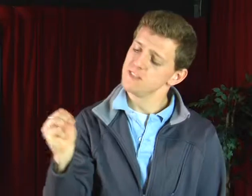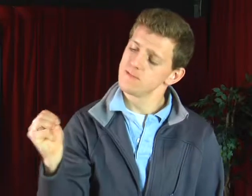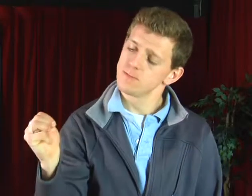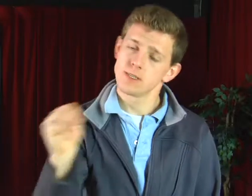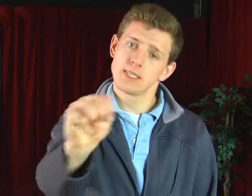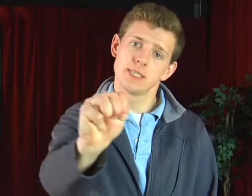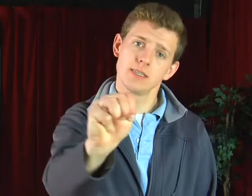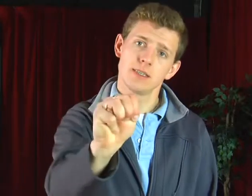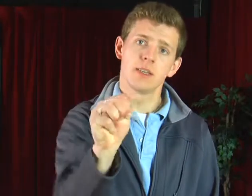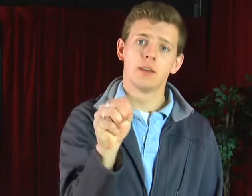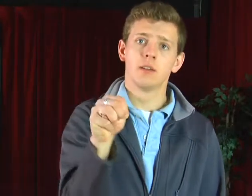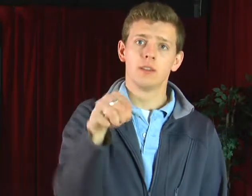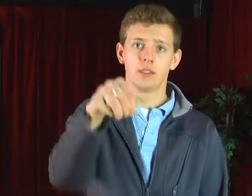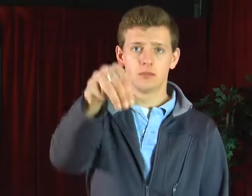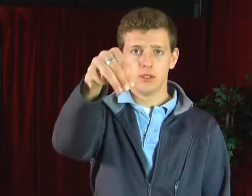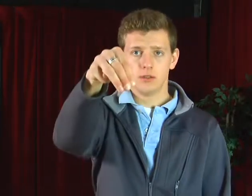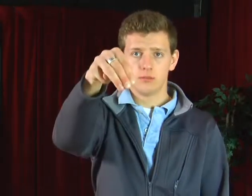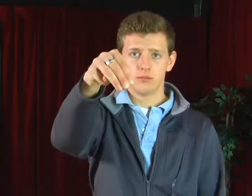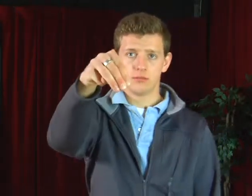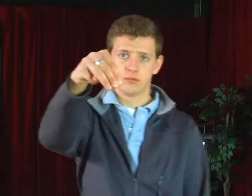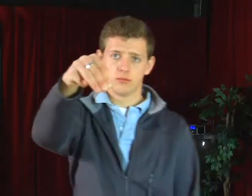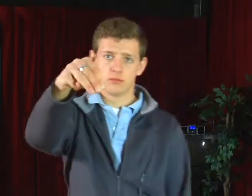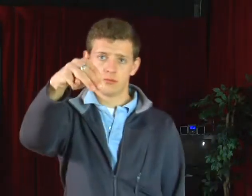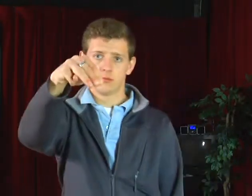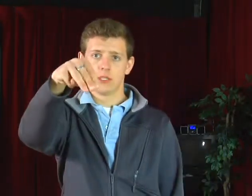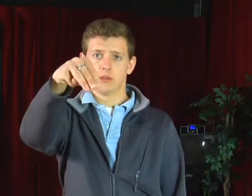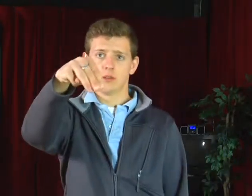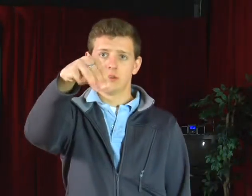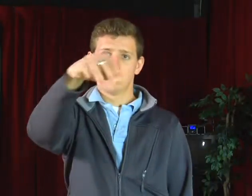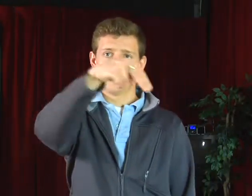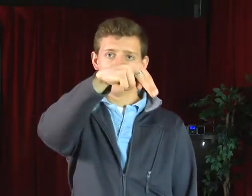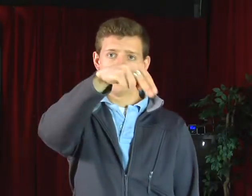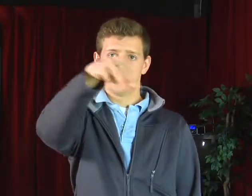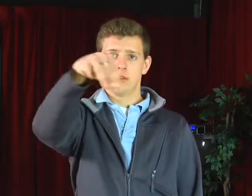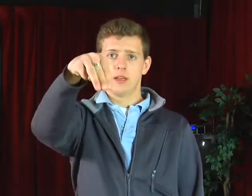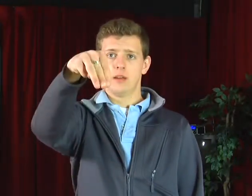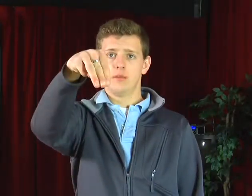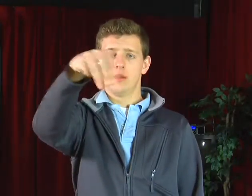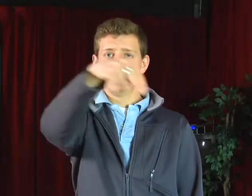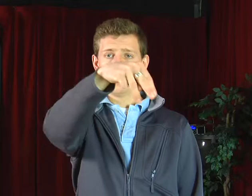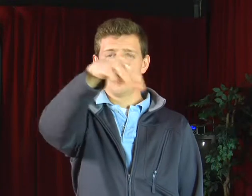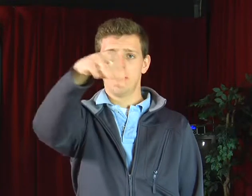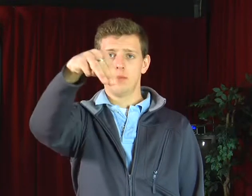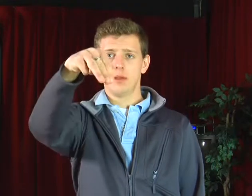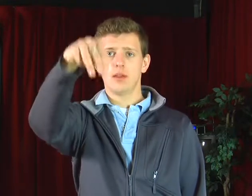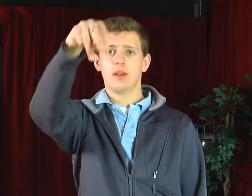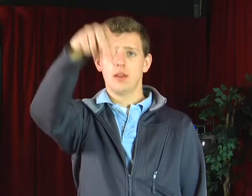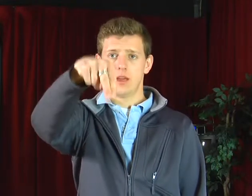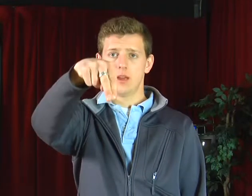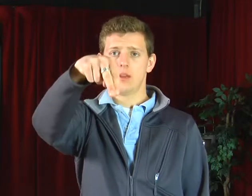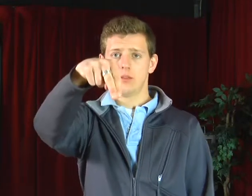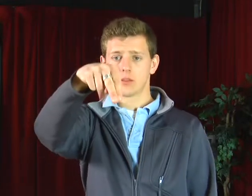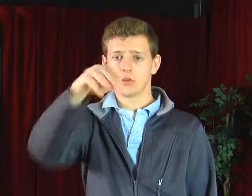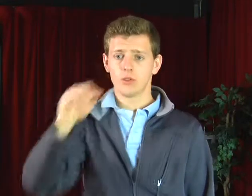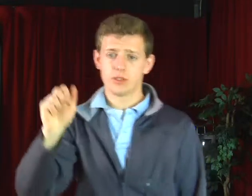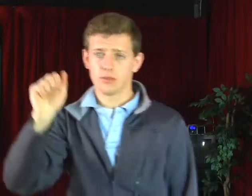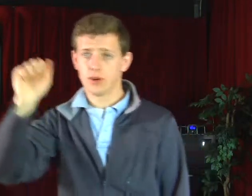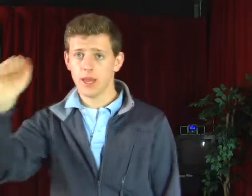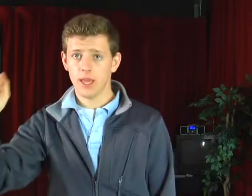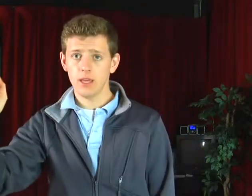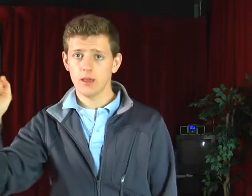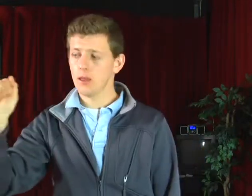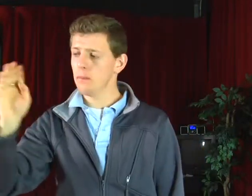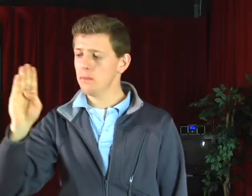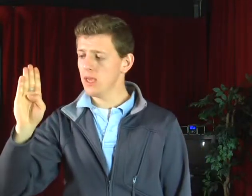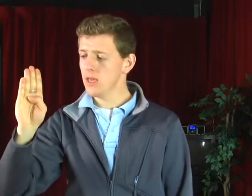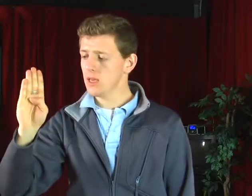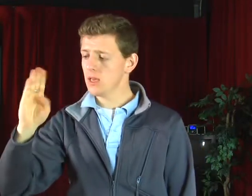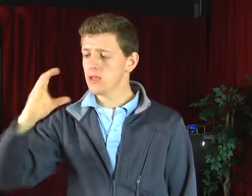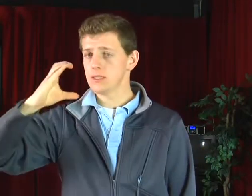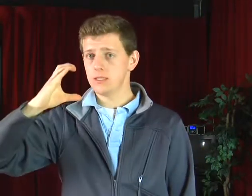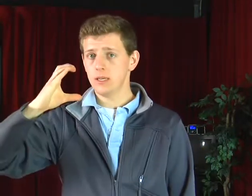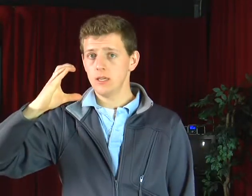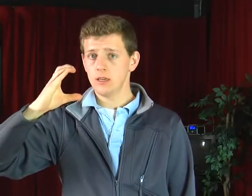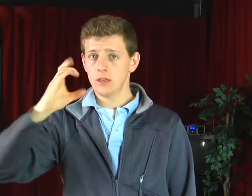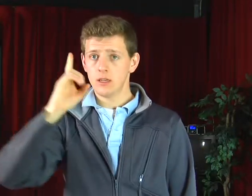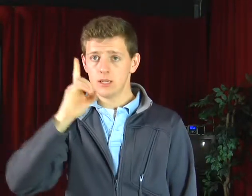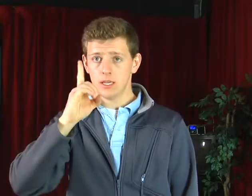super tight, just you know. M. N. M. N. M. N. Lets go over it so far. A, B, C, D, E,